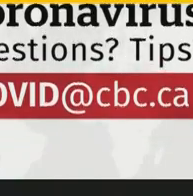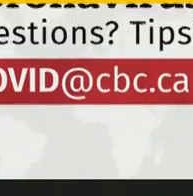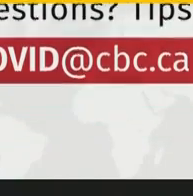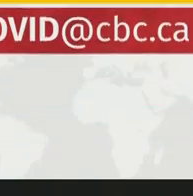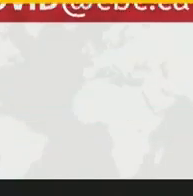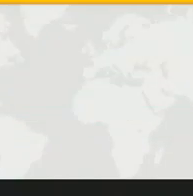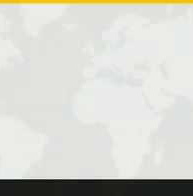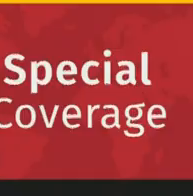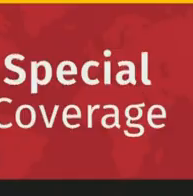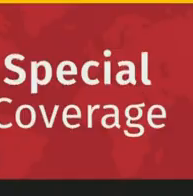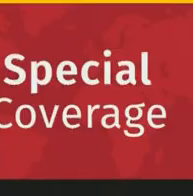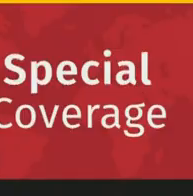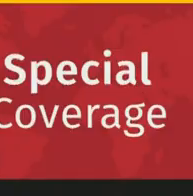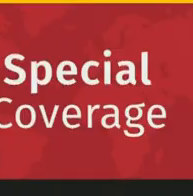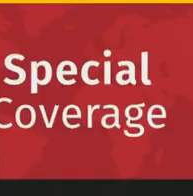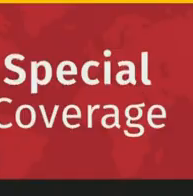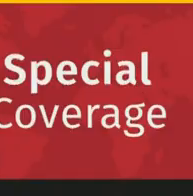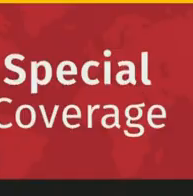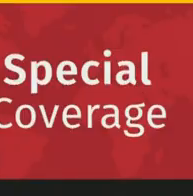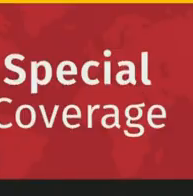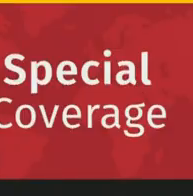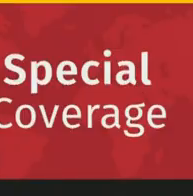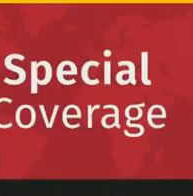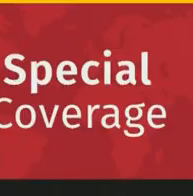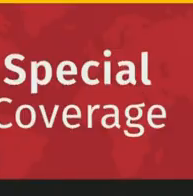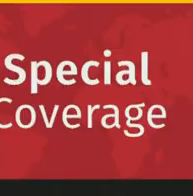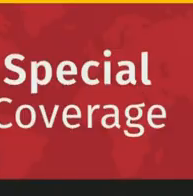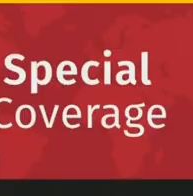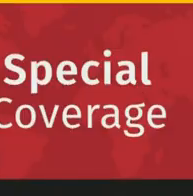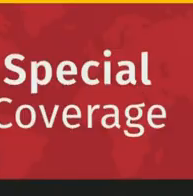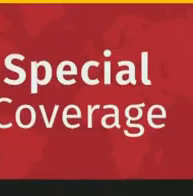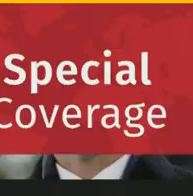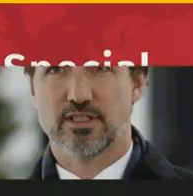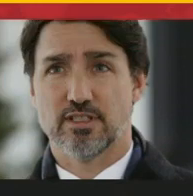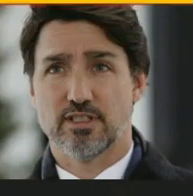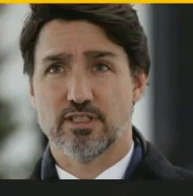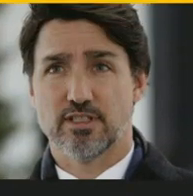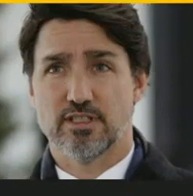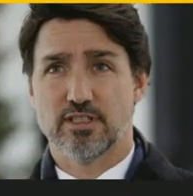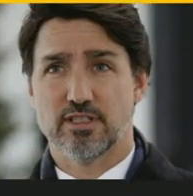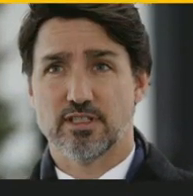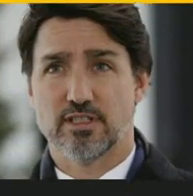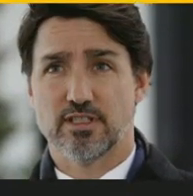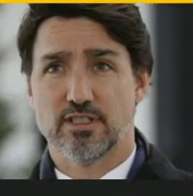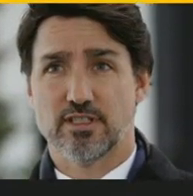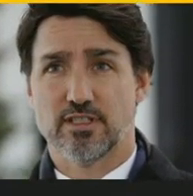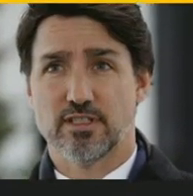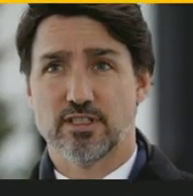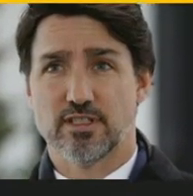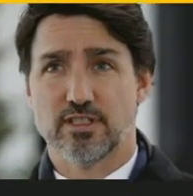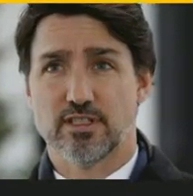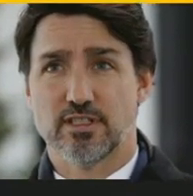TRY TO PLAN FOR, IF I HAVE TO TRY TO PAY THE RENT AND THE